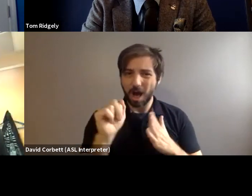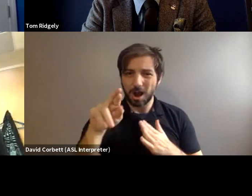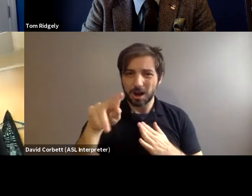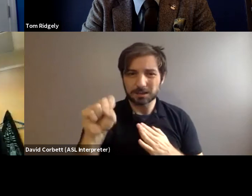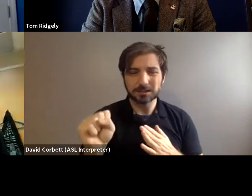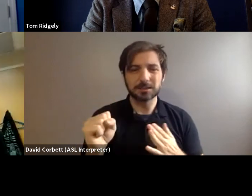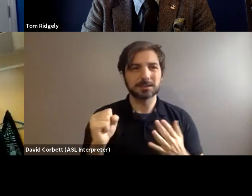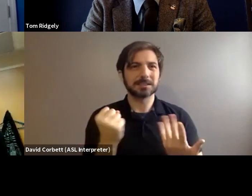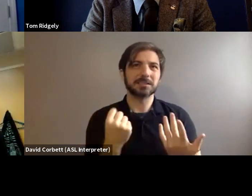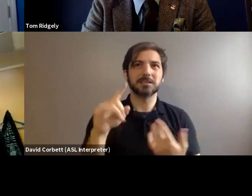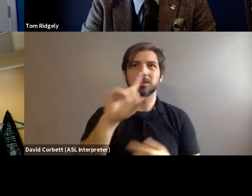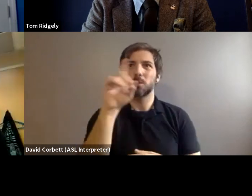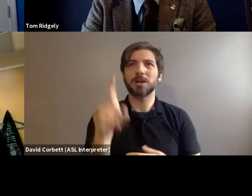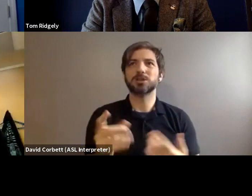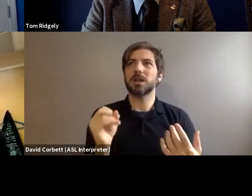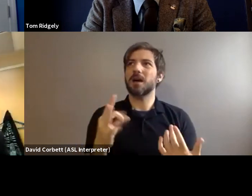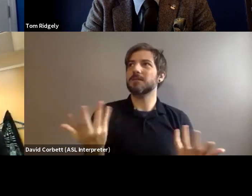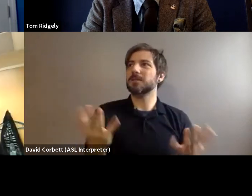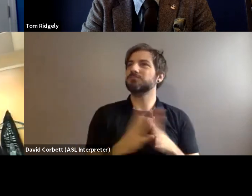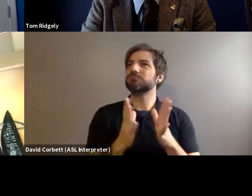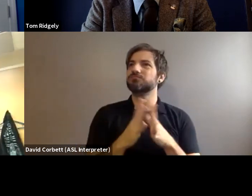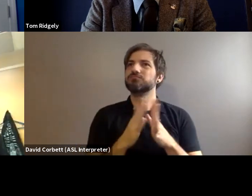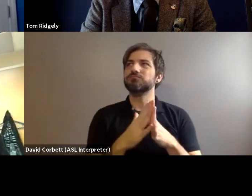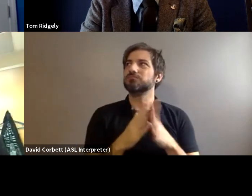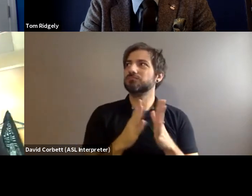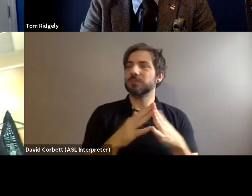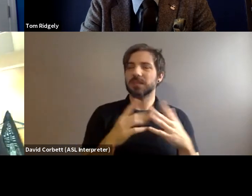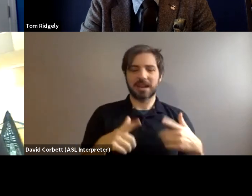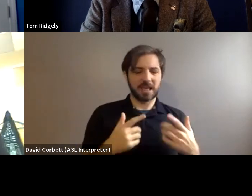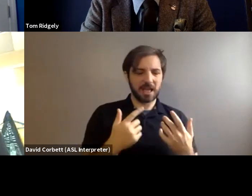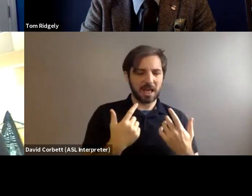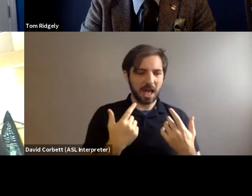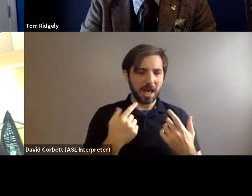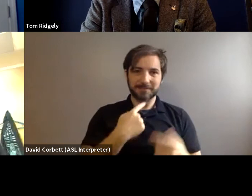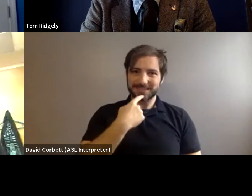living up to what we say we believe in you know i think we all got into this because